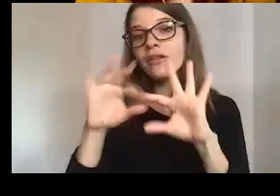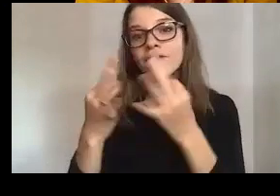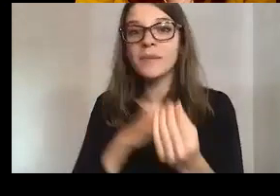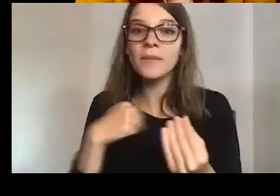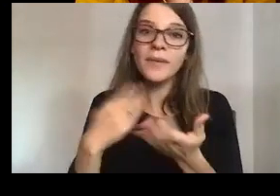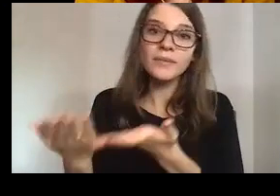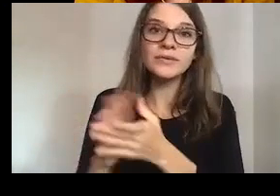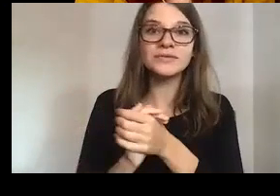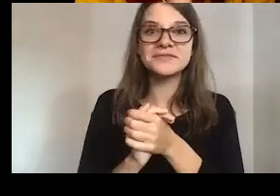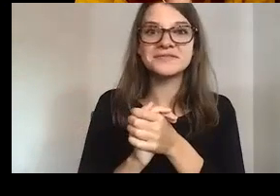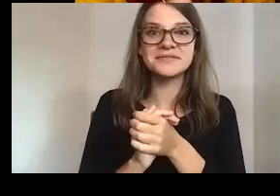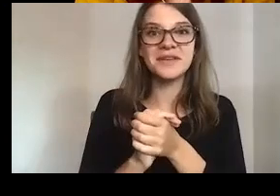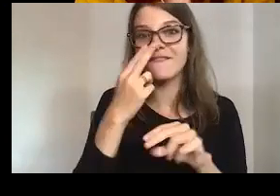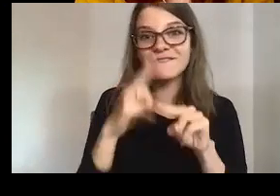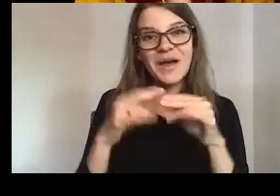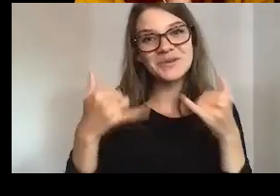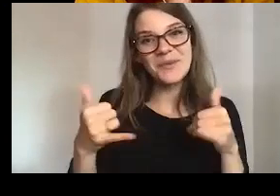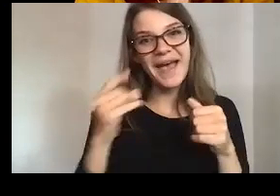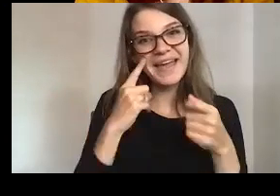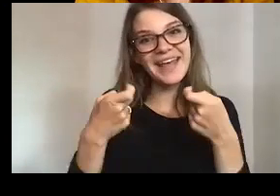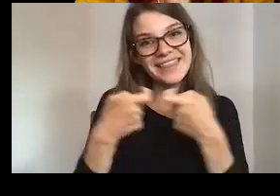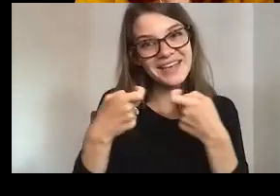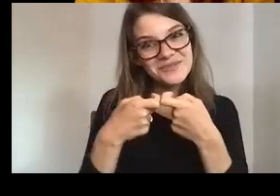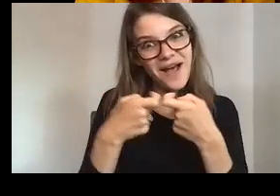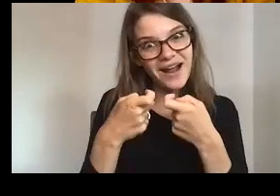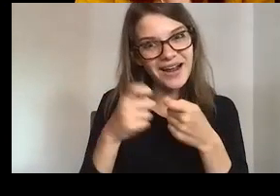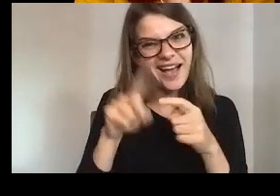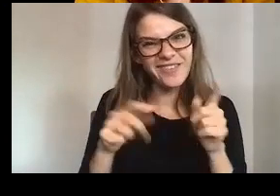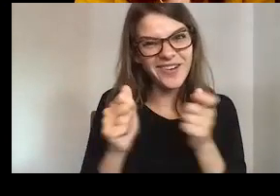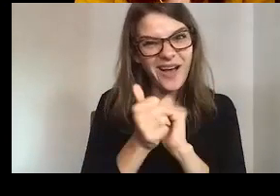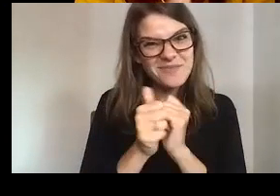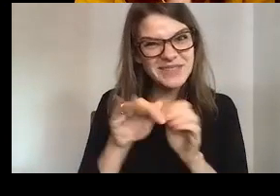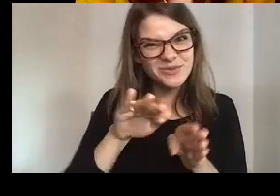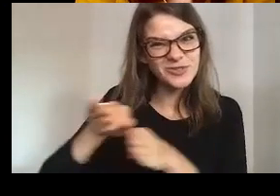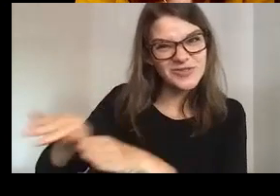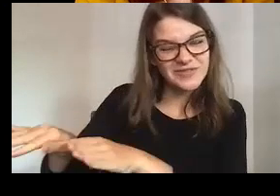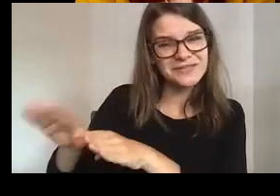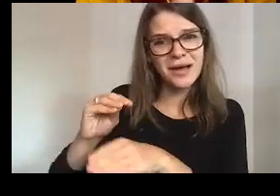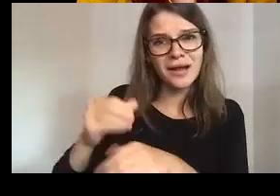there's fun toys and electronics to compete with and also a lot of life things so phone calls